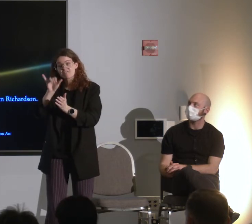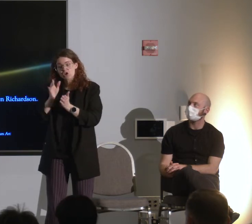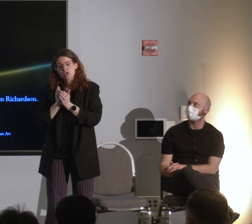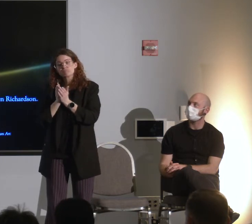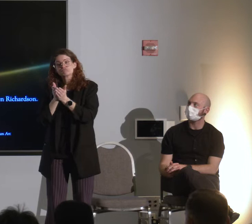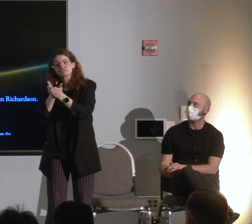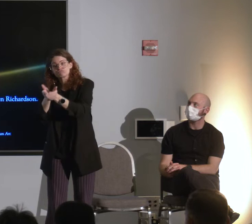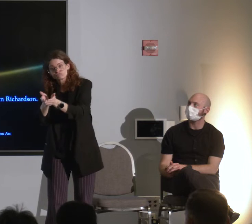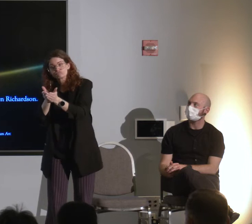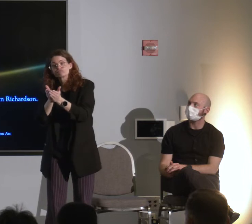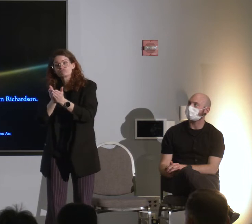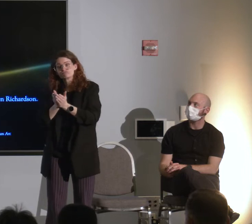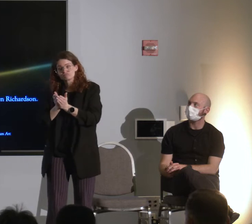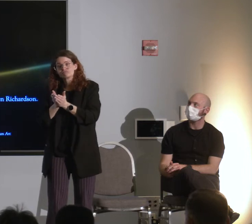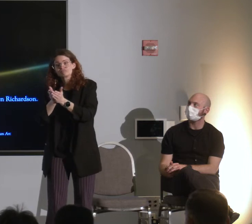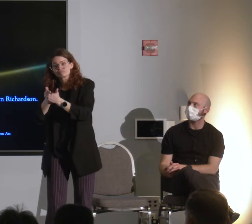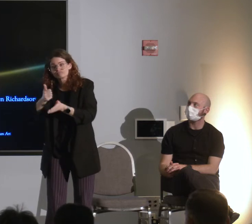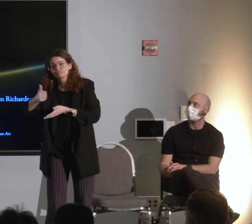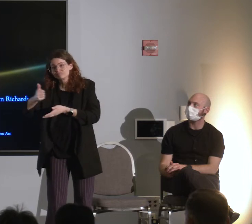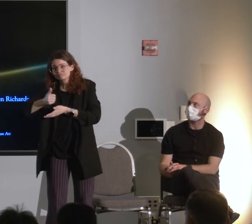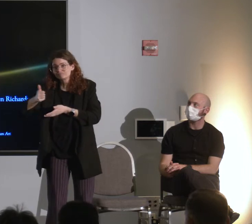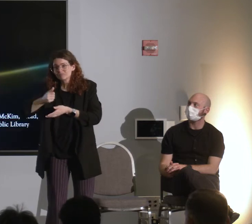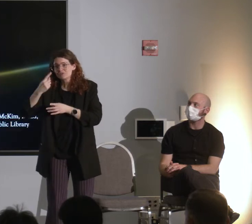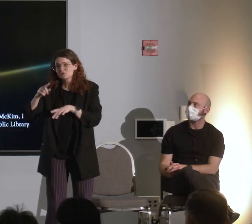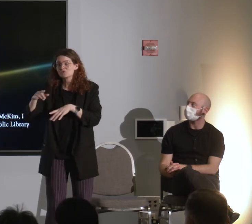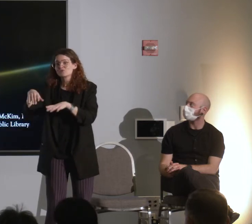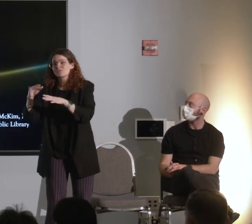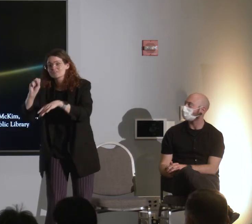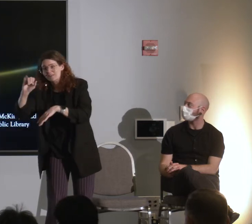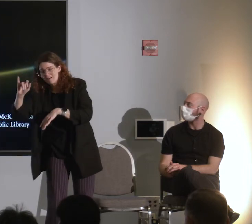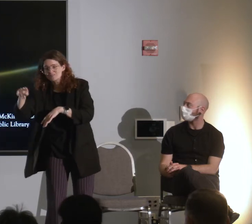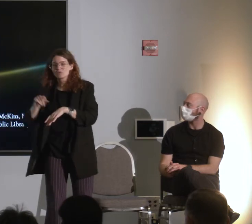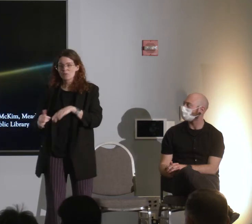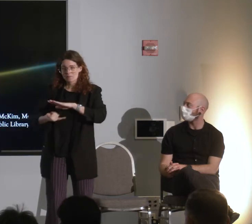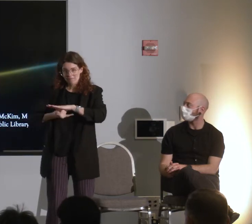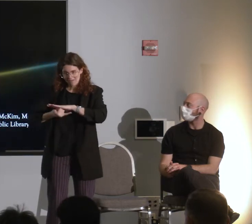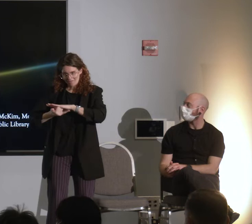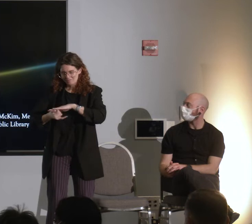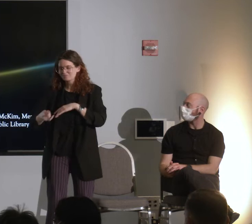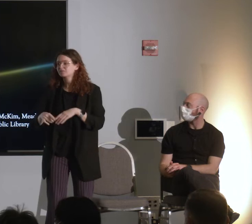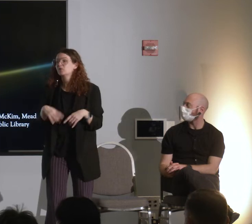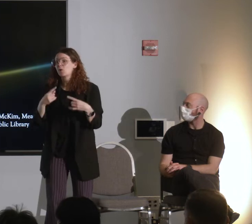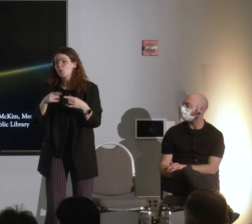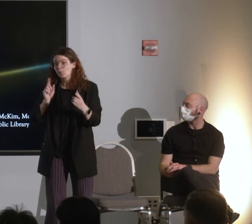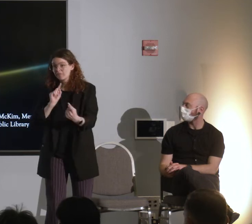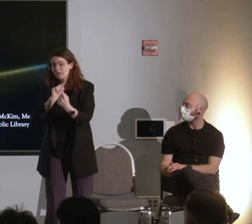their respective offices in Lower Manhattan. Now, precisely when they met is lost to history,